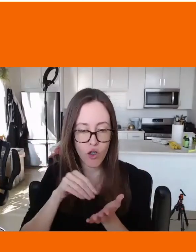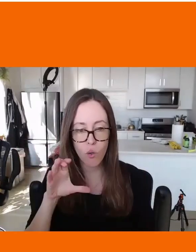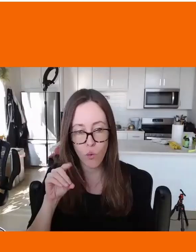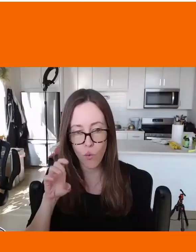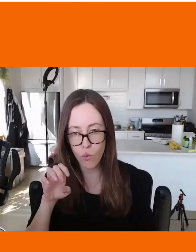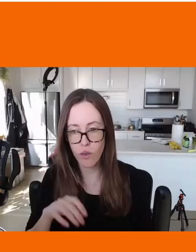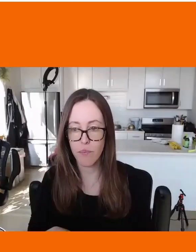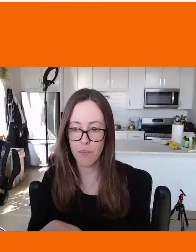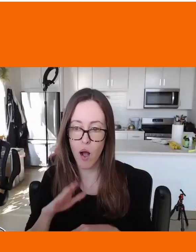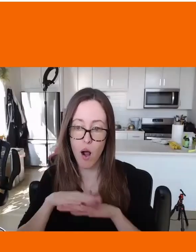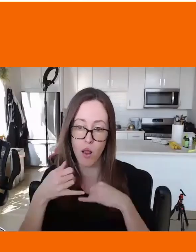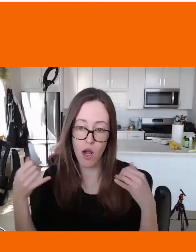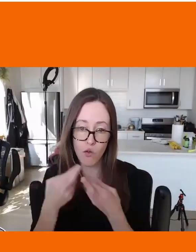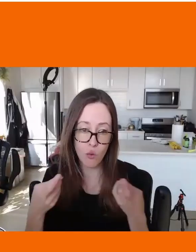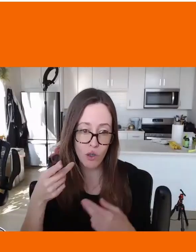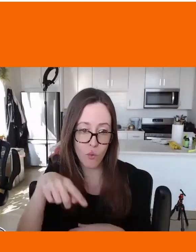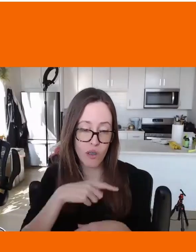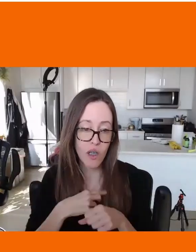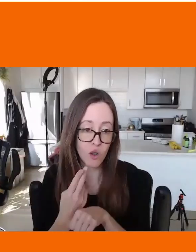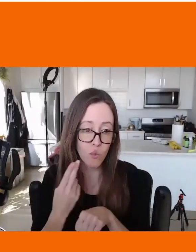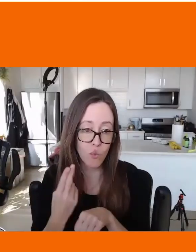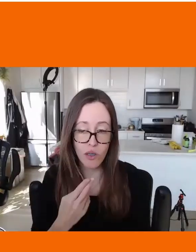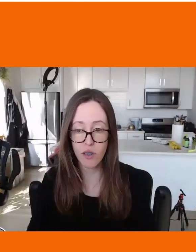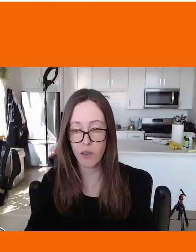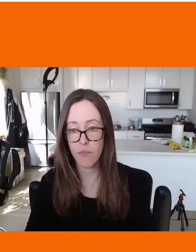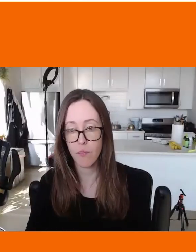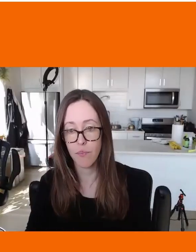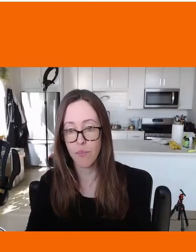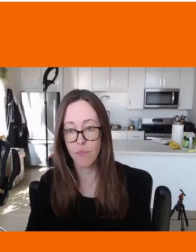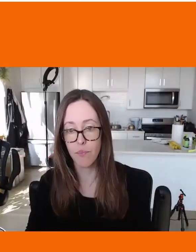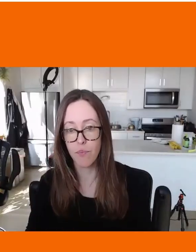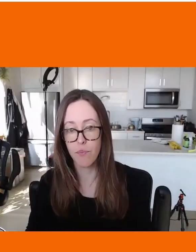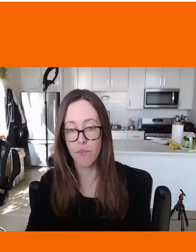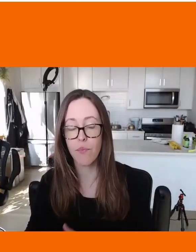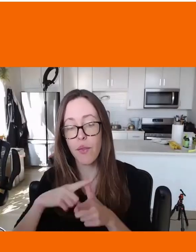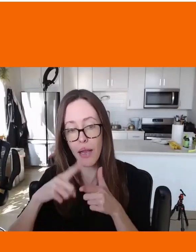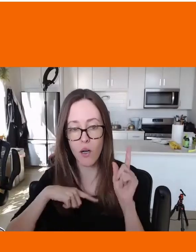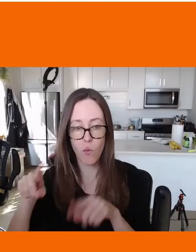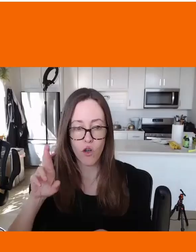So I again decided to learn how to code in a more formal way, and these are some of the resources that I used.